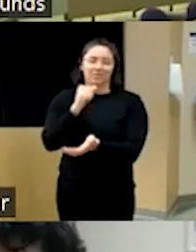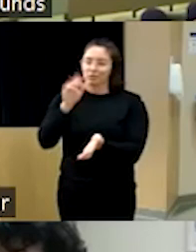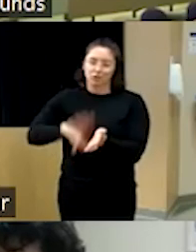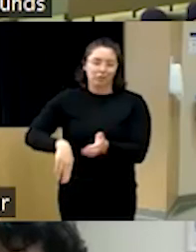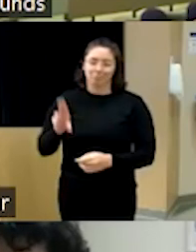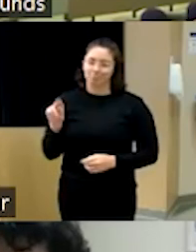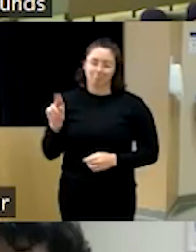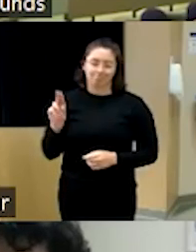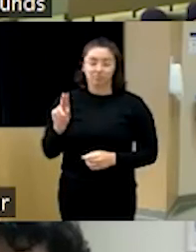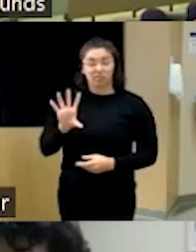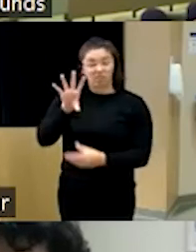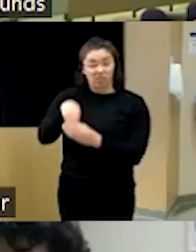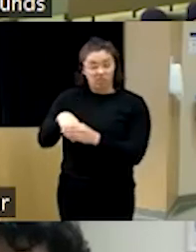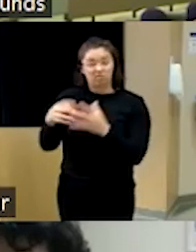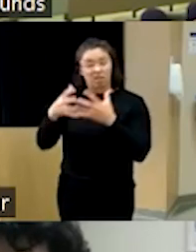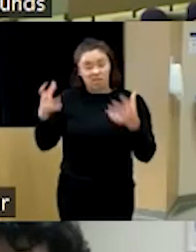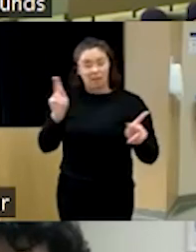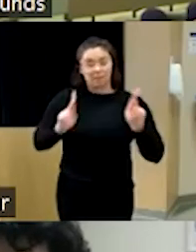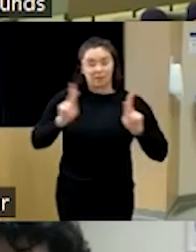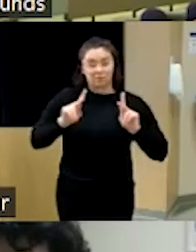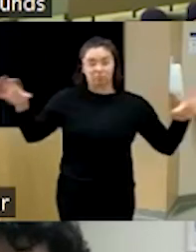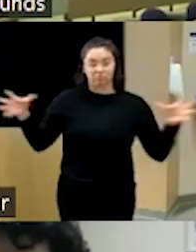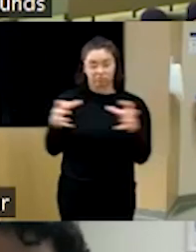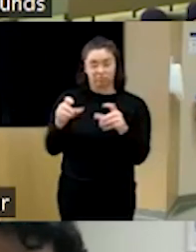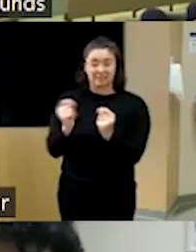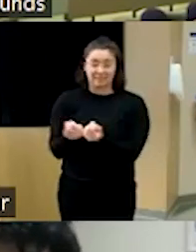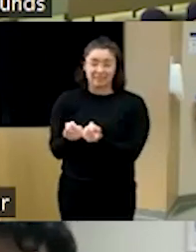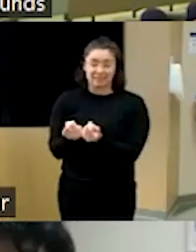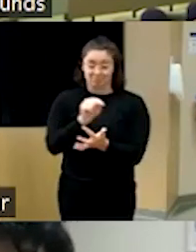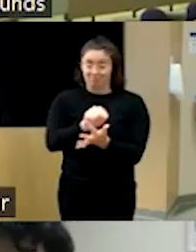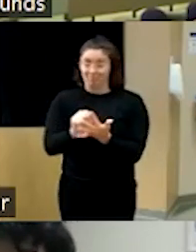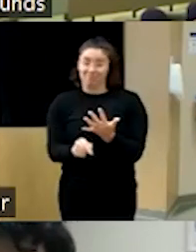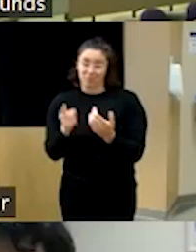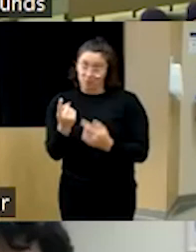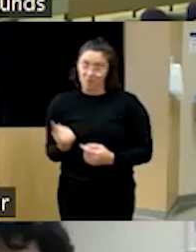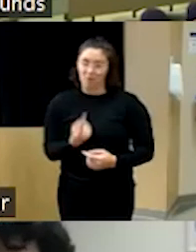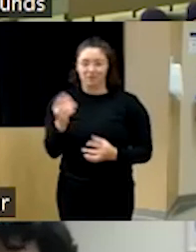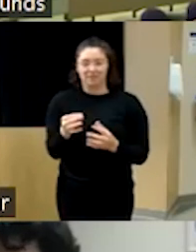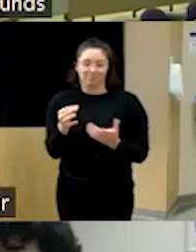it involves a lot of personnel um and Personnel is always expensive but you have to to think